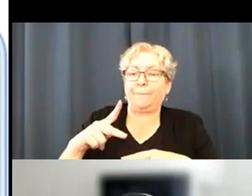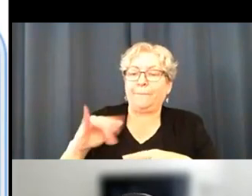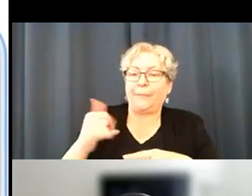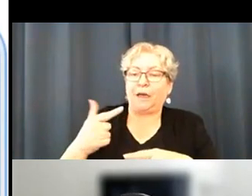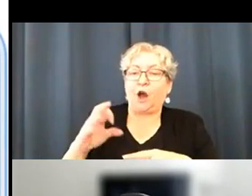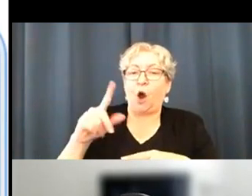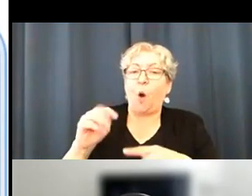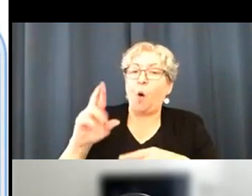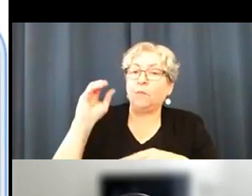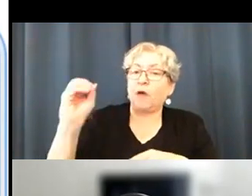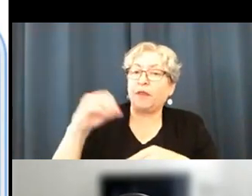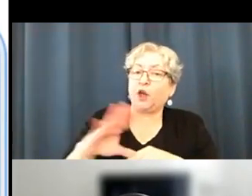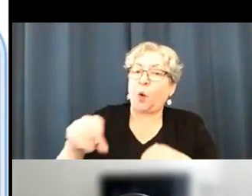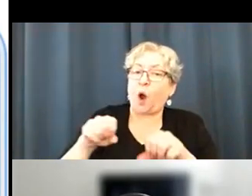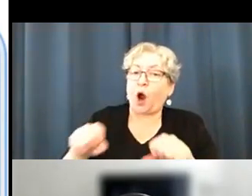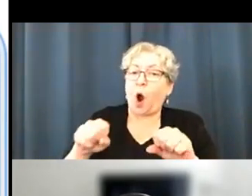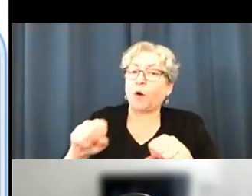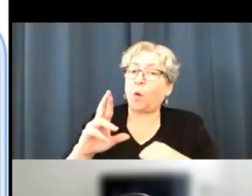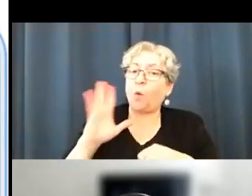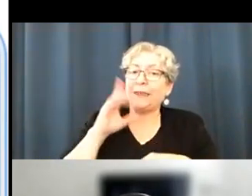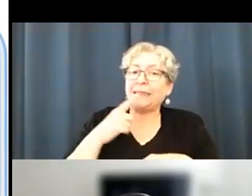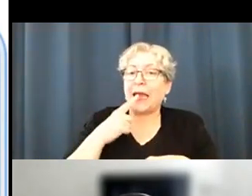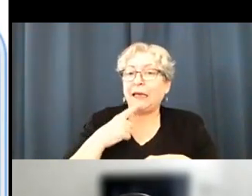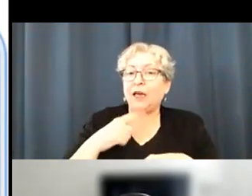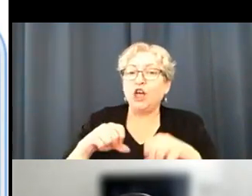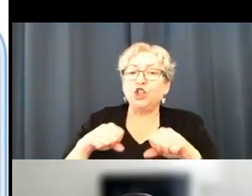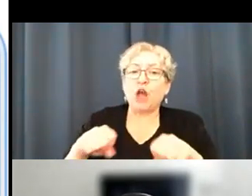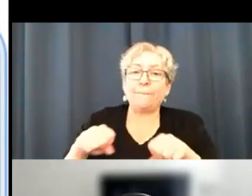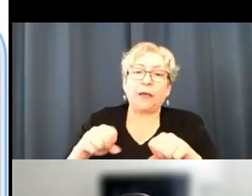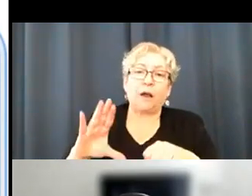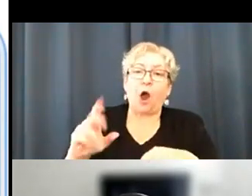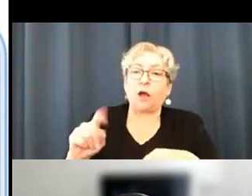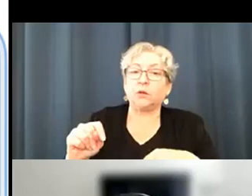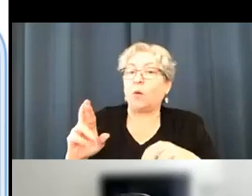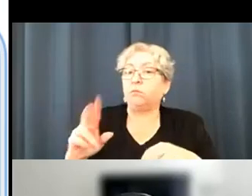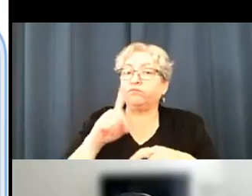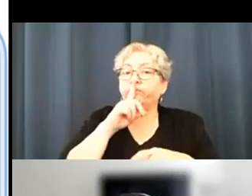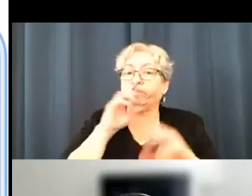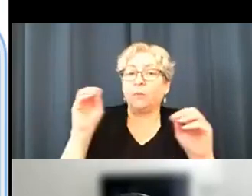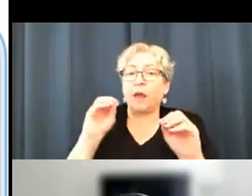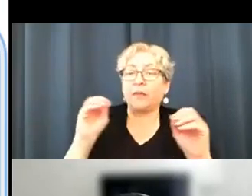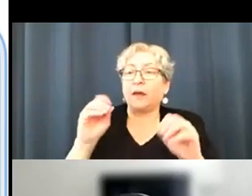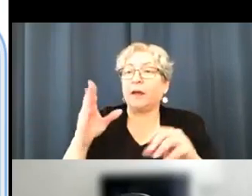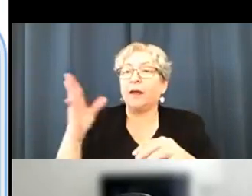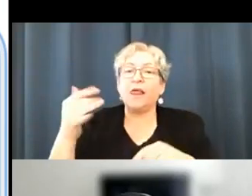or does it just say shopping cart or even nothing. And here, this is a phone icon. I know that this is...